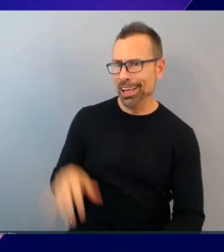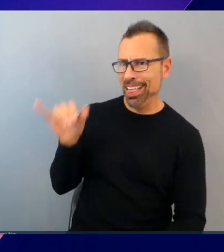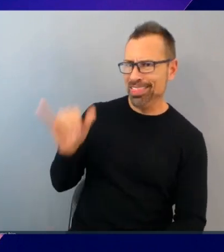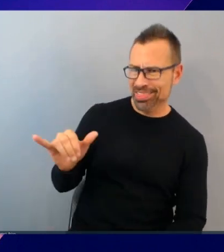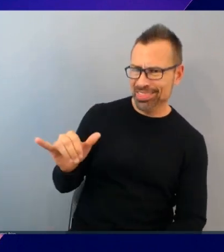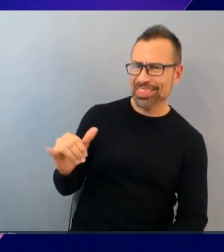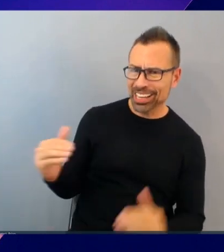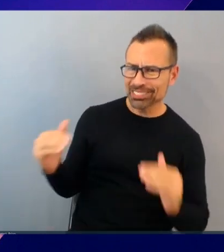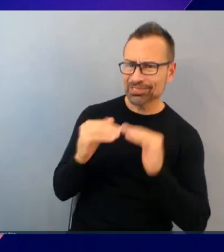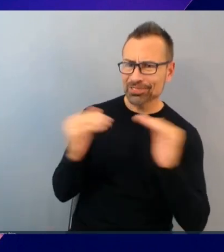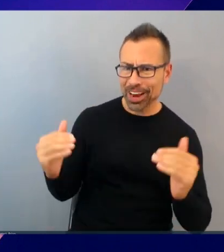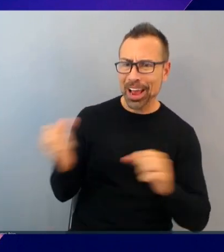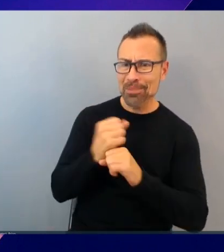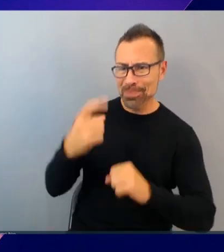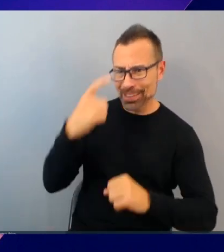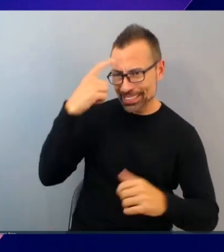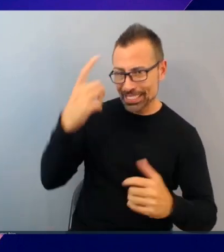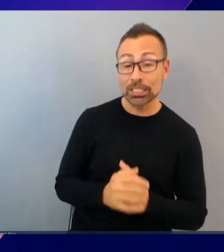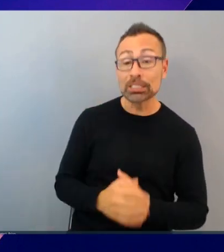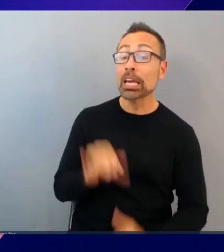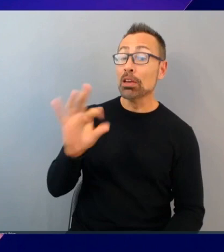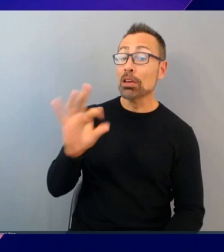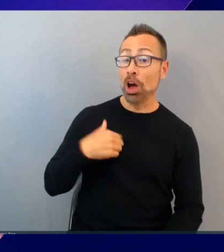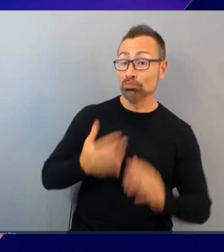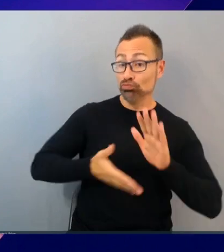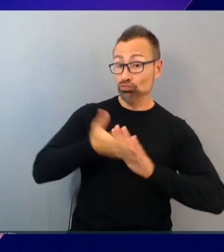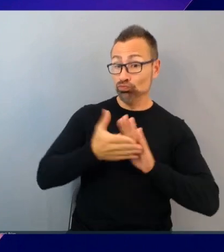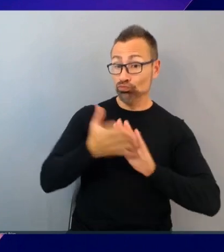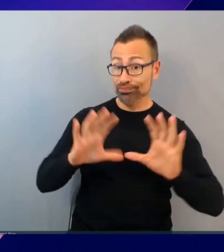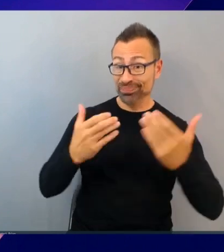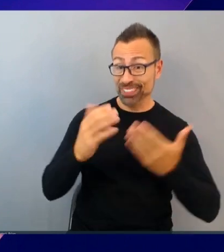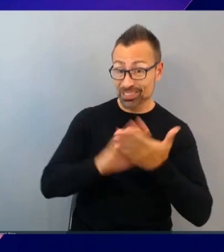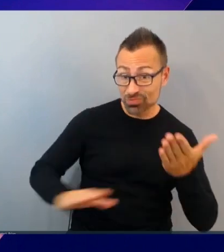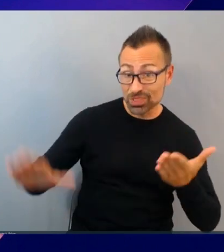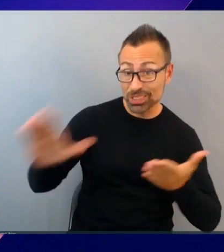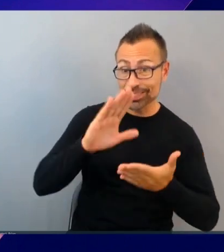Like, if I'm running a university class and I know all my students are gonna be trying to train their models,